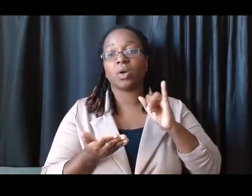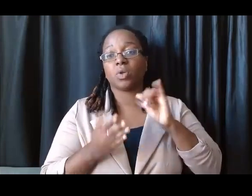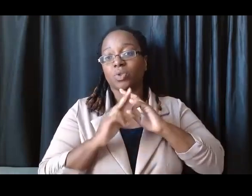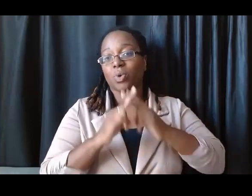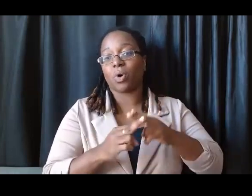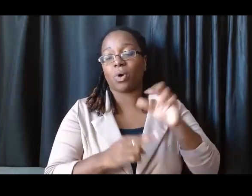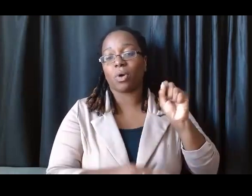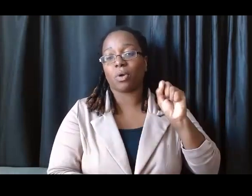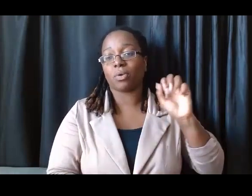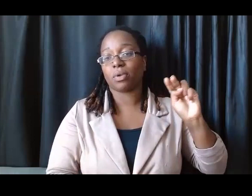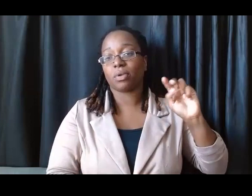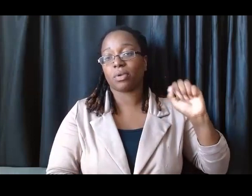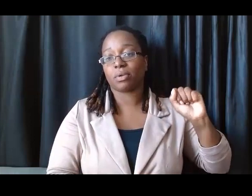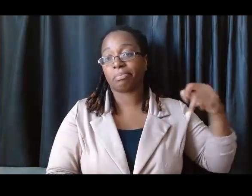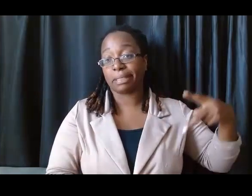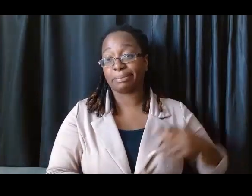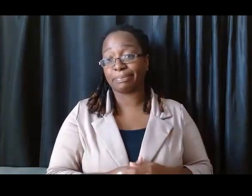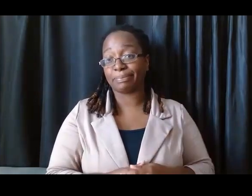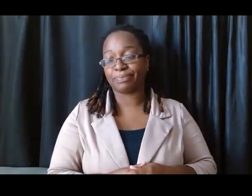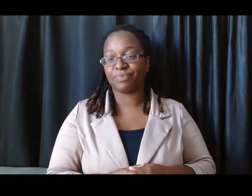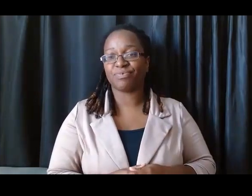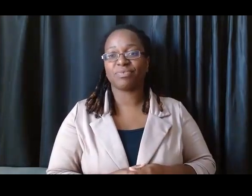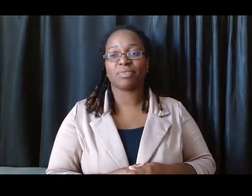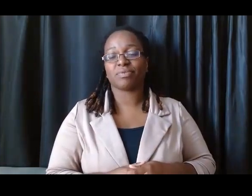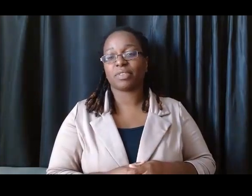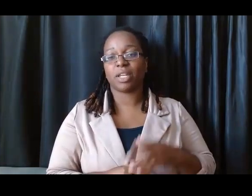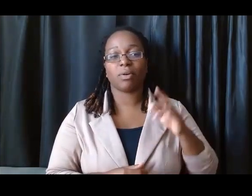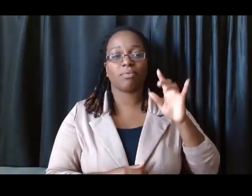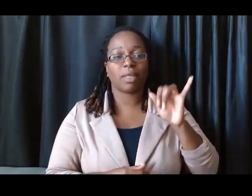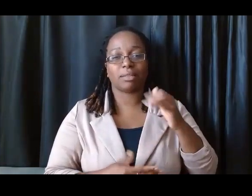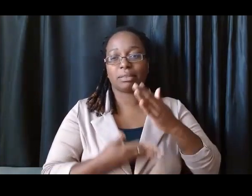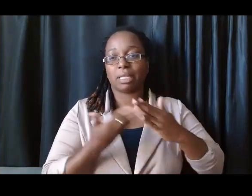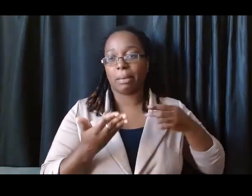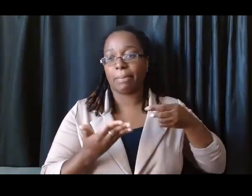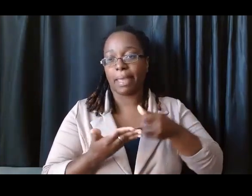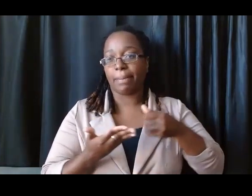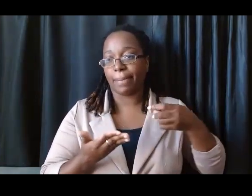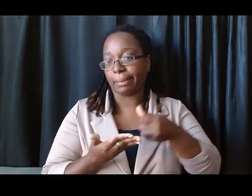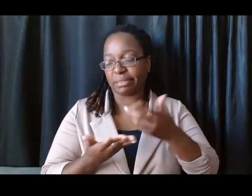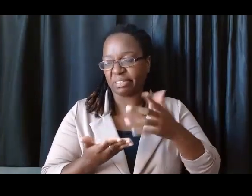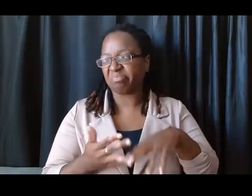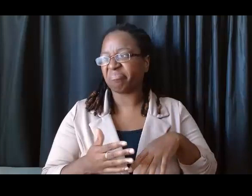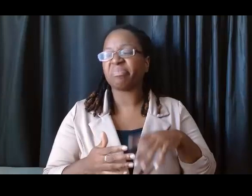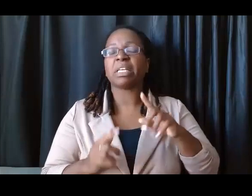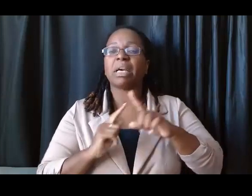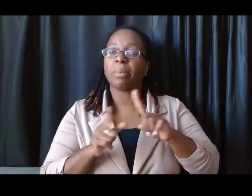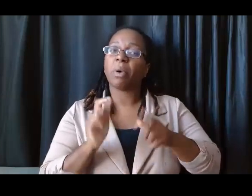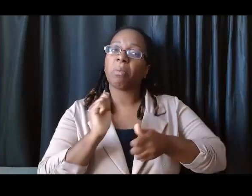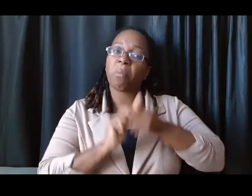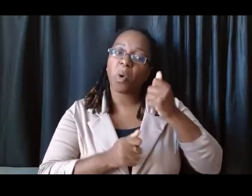Subsidy payments don't count, but for the most part, most income counts.